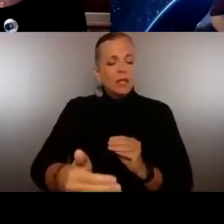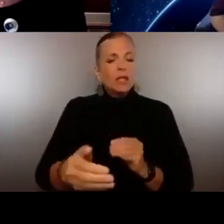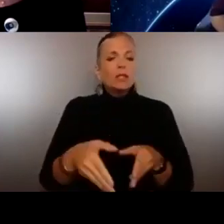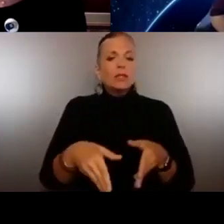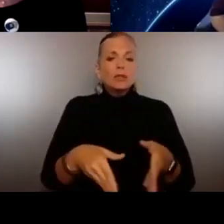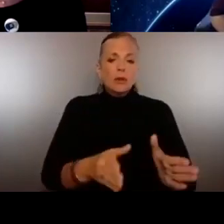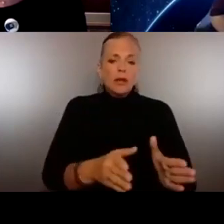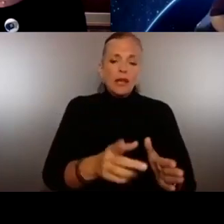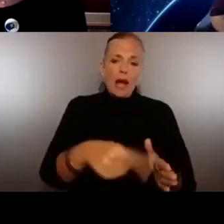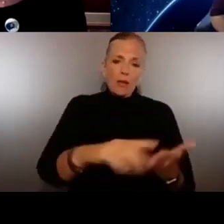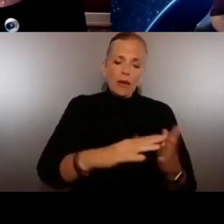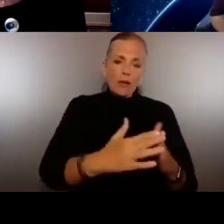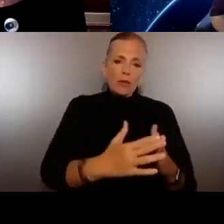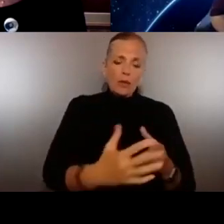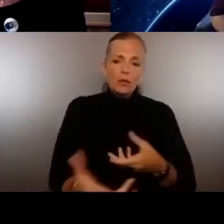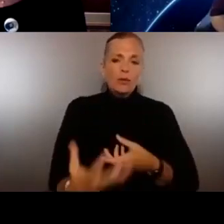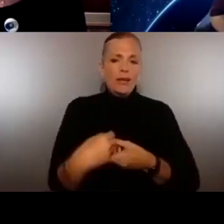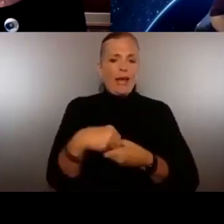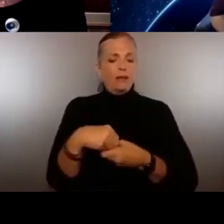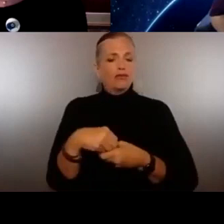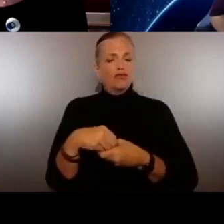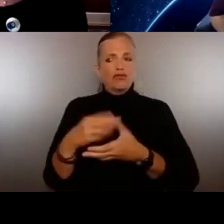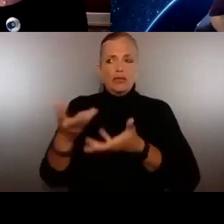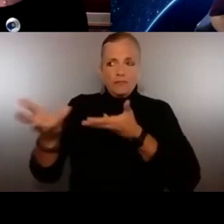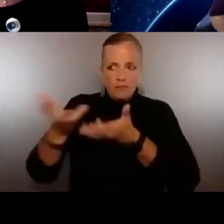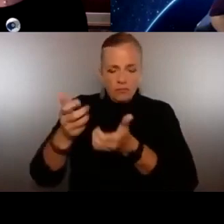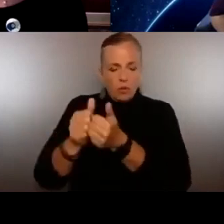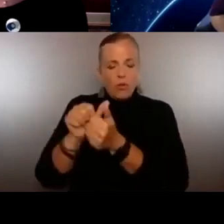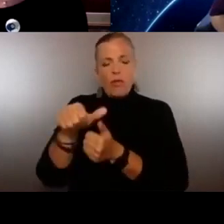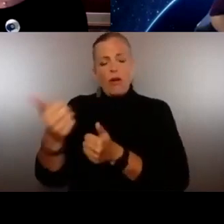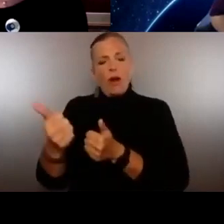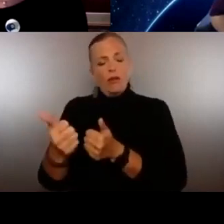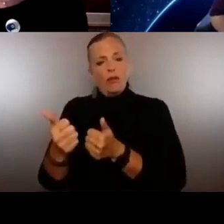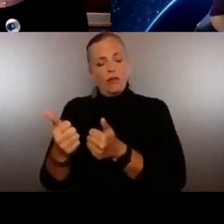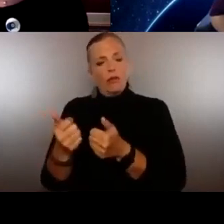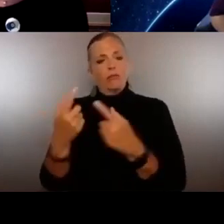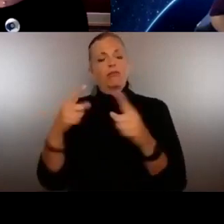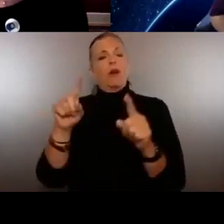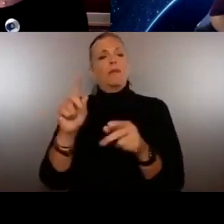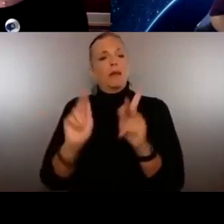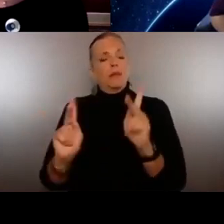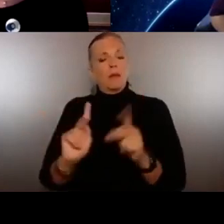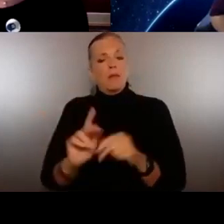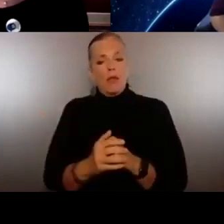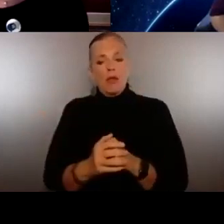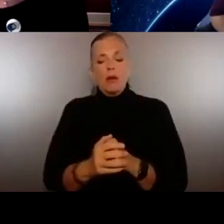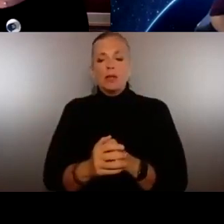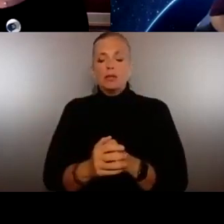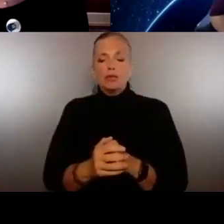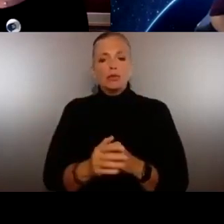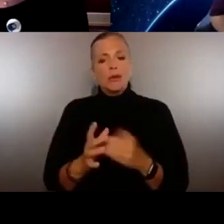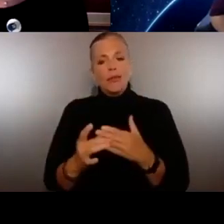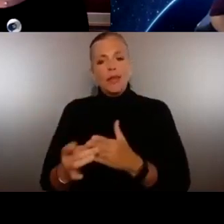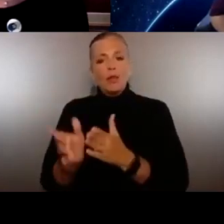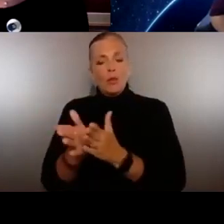are helping to lead the way on disability rights, policy, and advocacy. To make sure you hear about those events,